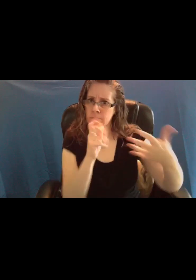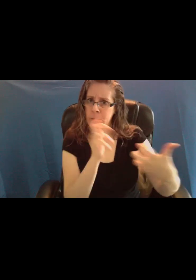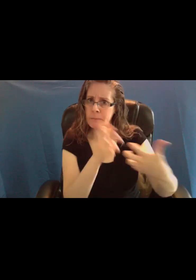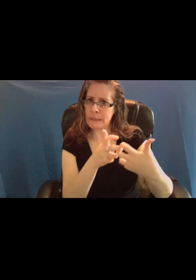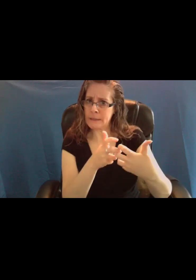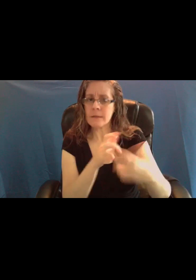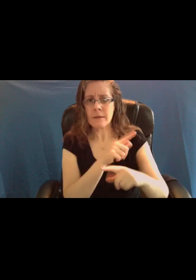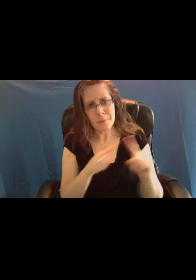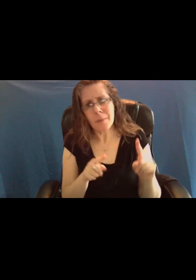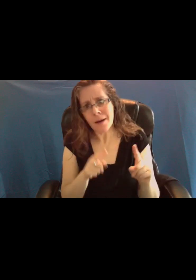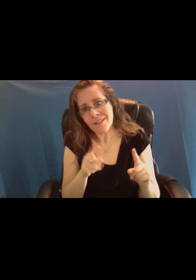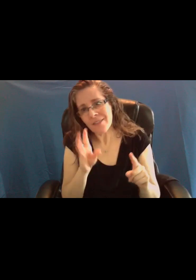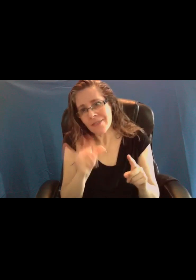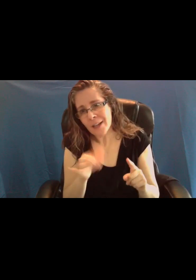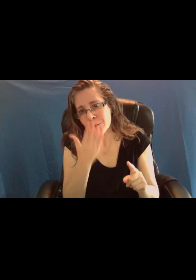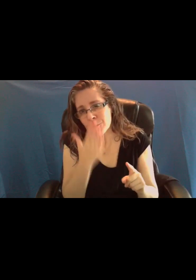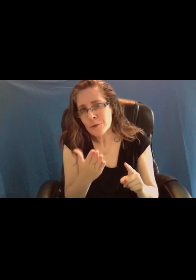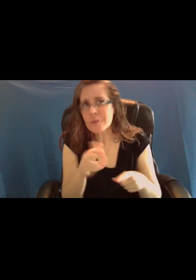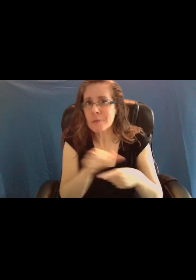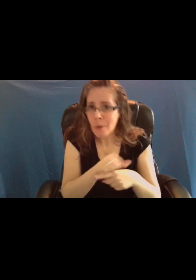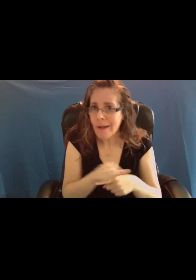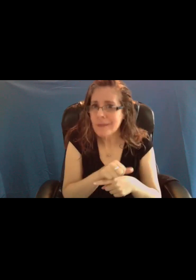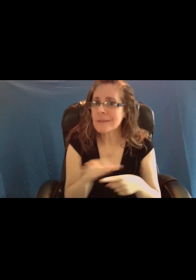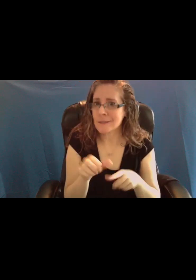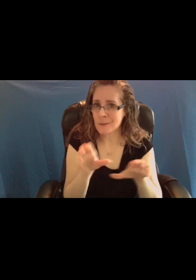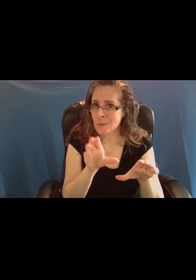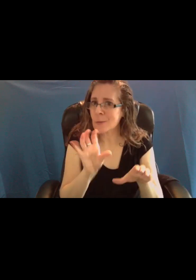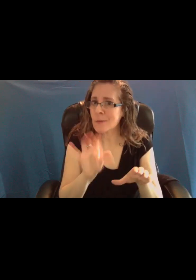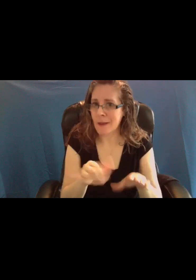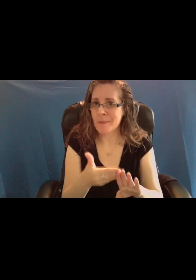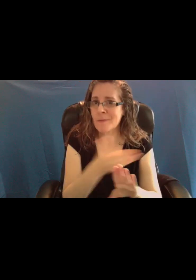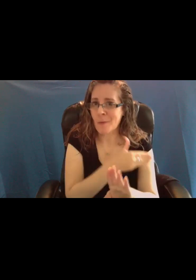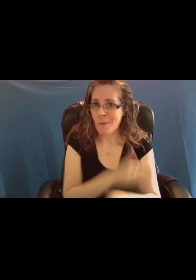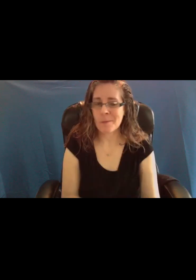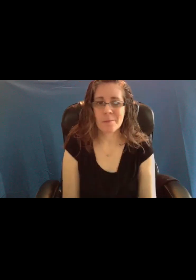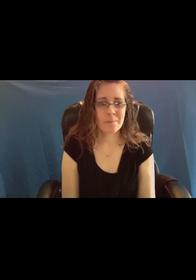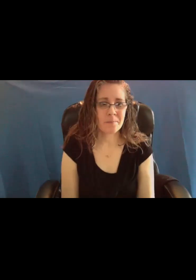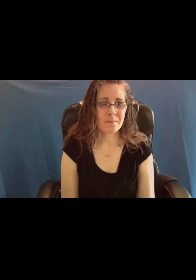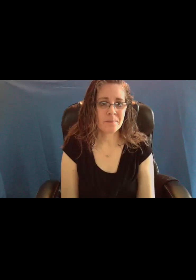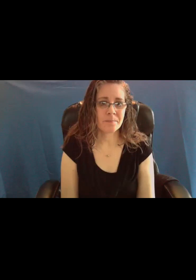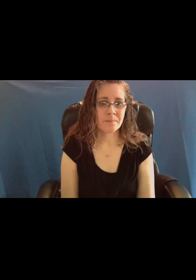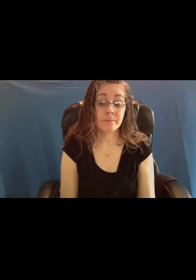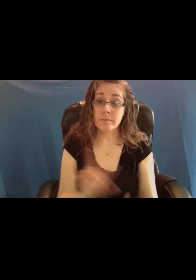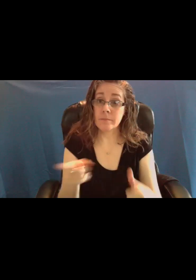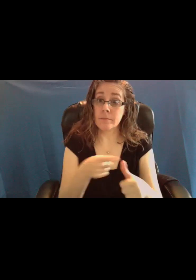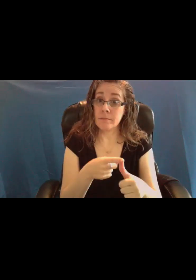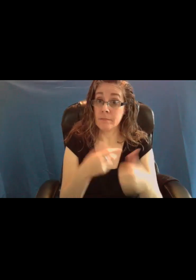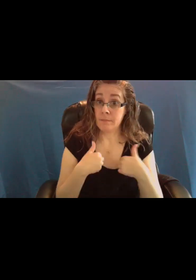a best practice to do so. So I think the first step in making a plan is probably to identify